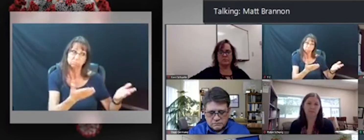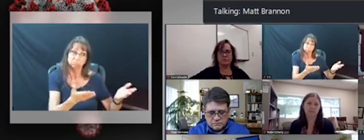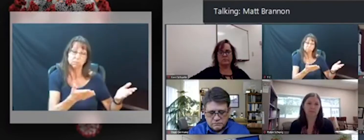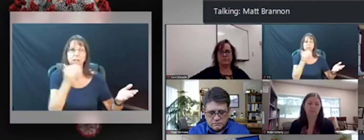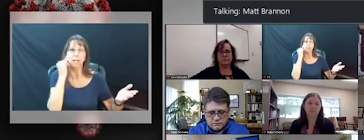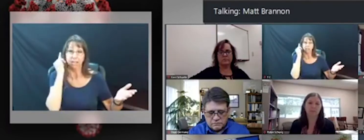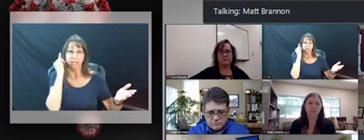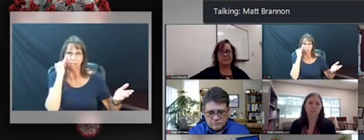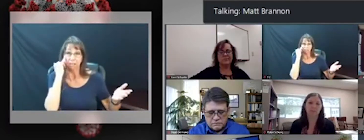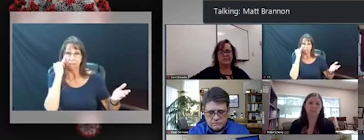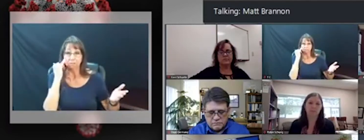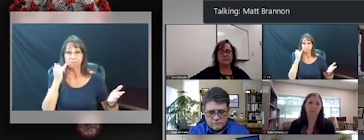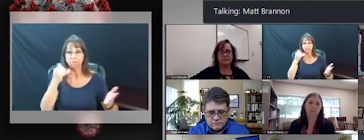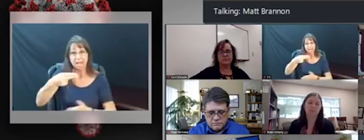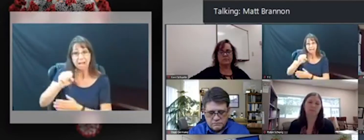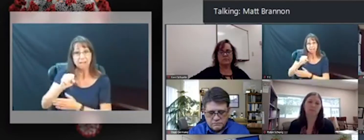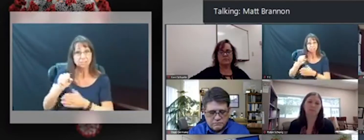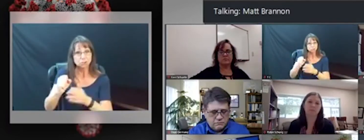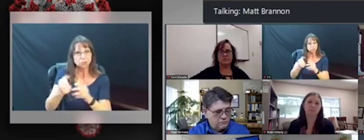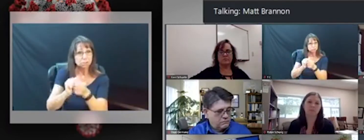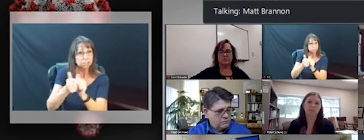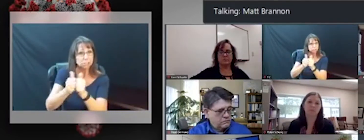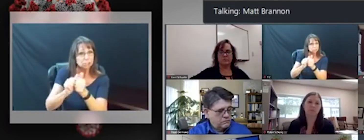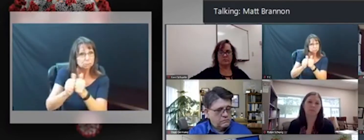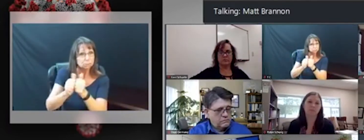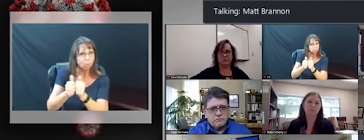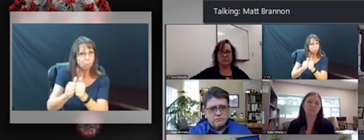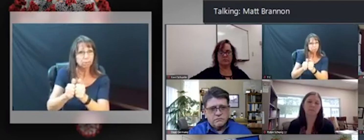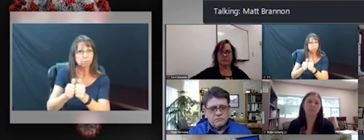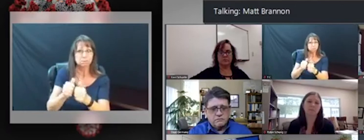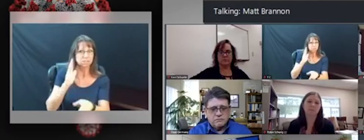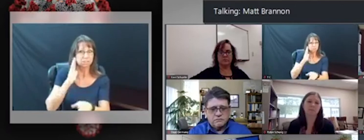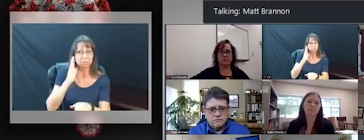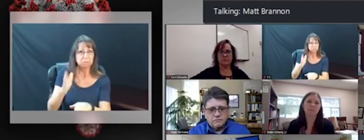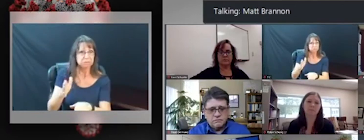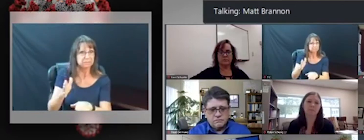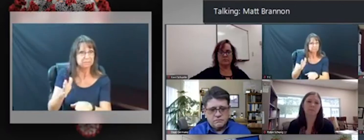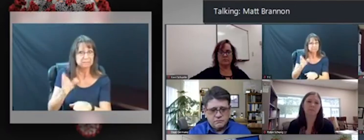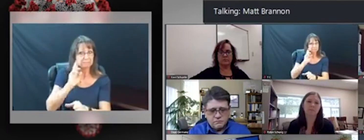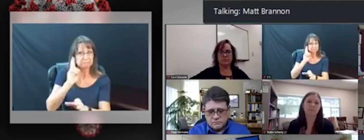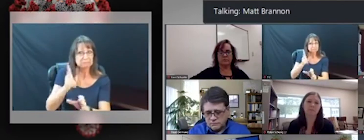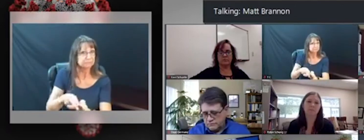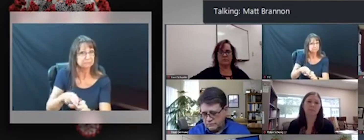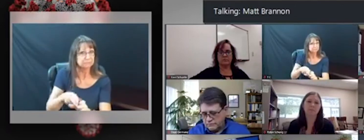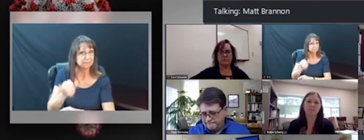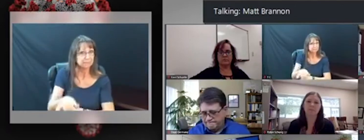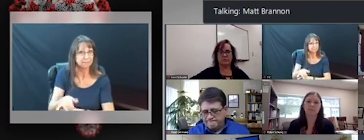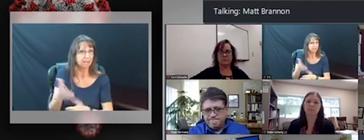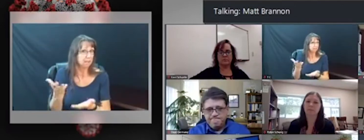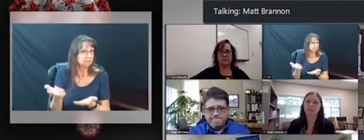and when we think kids might be able to participate in high school sports?